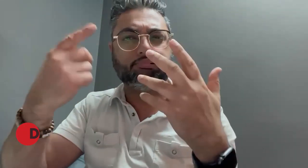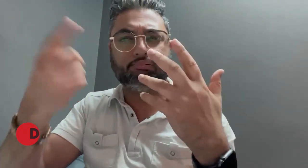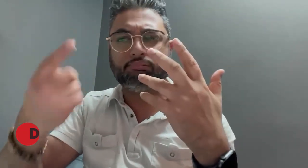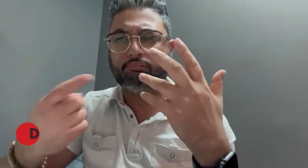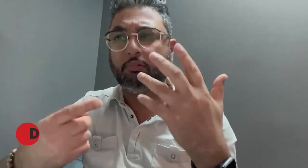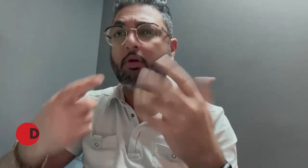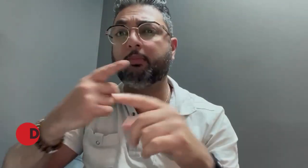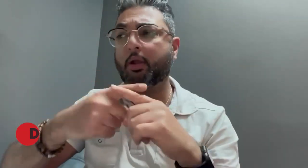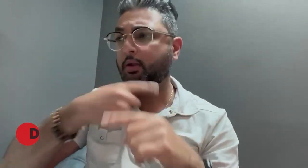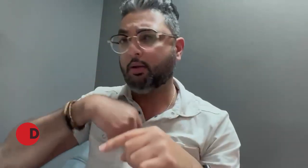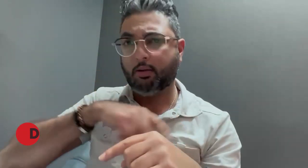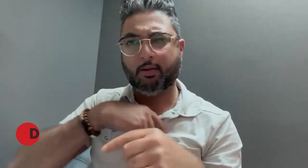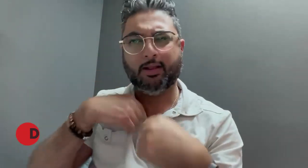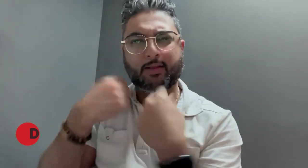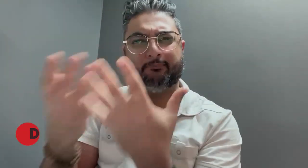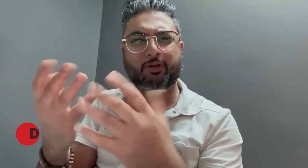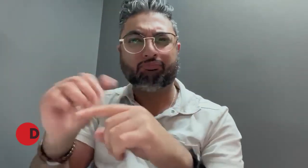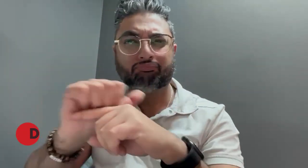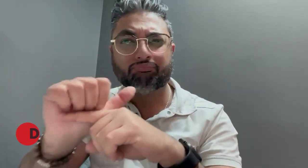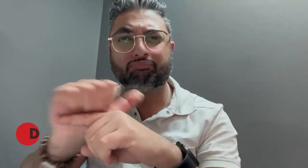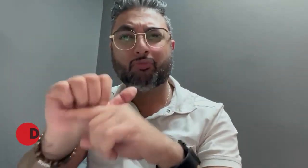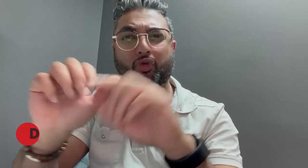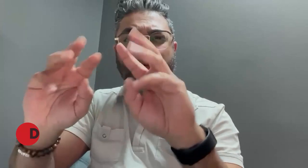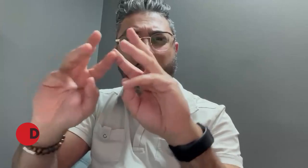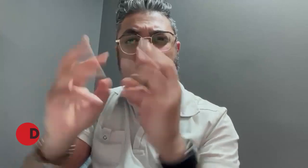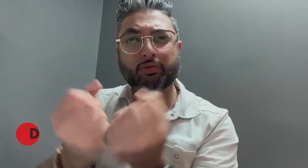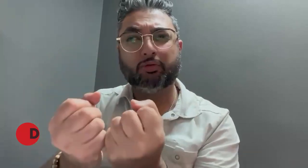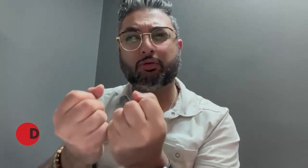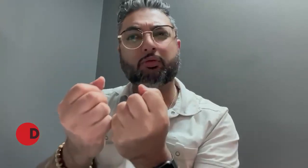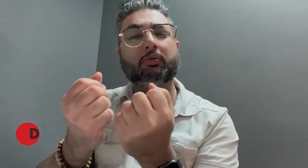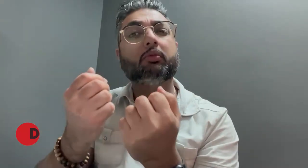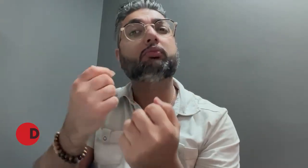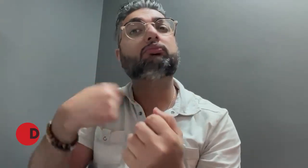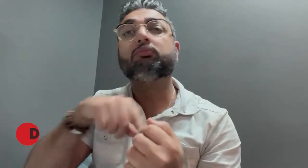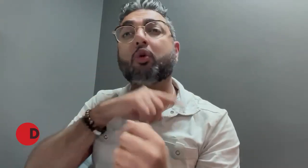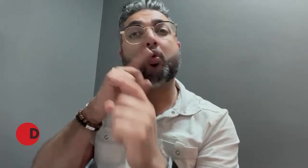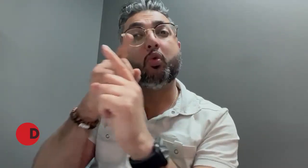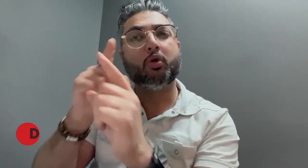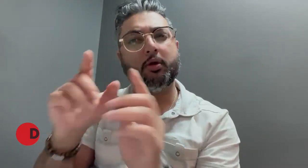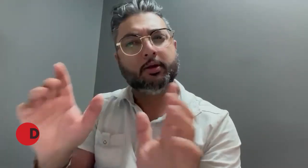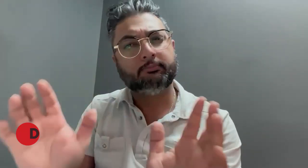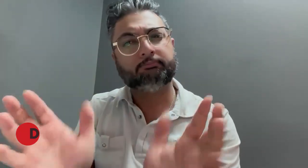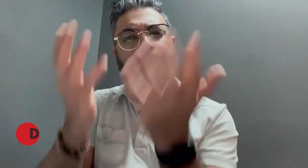and so forth. We arrange practice and workshops with the goal to elevate and